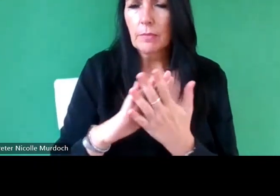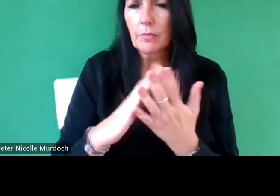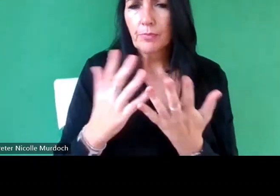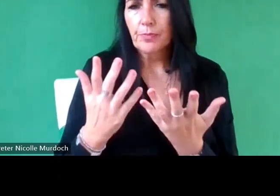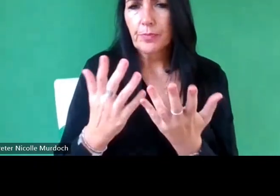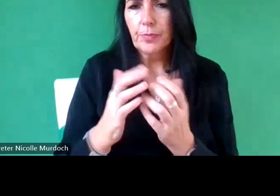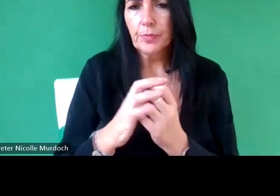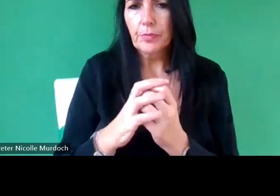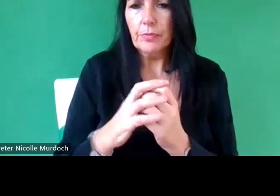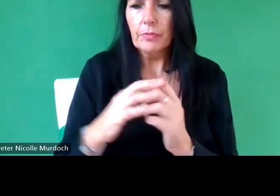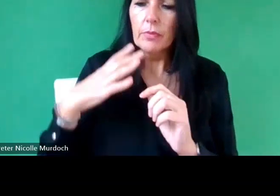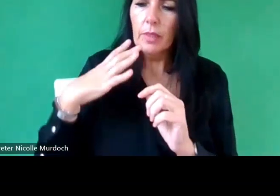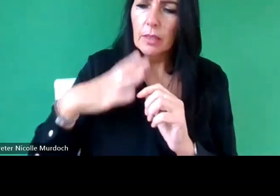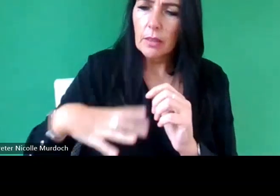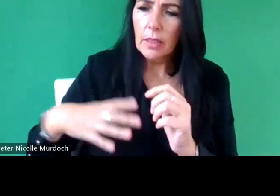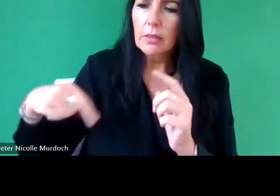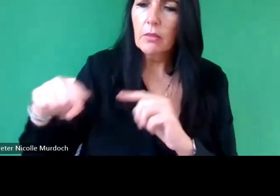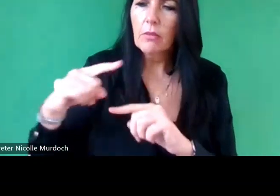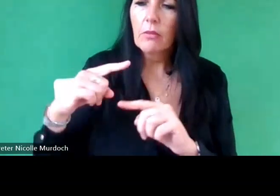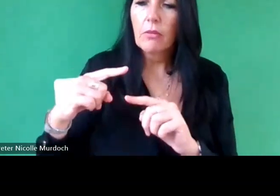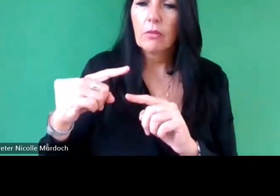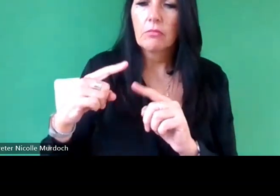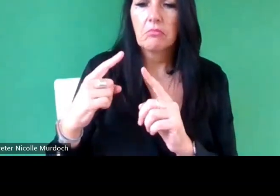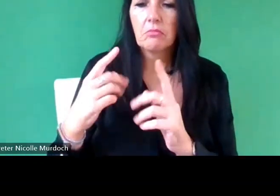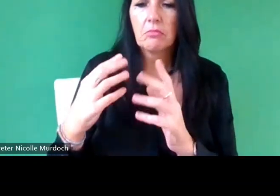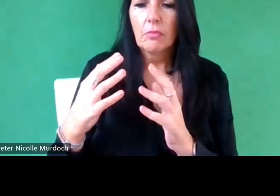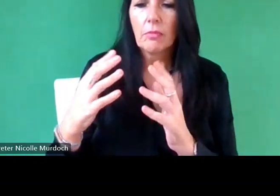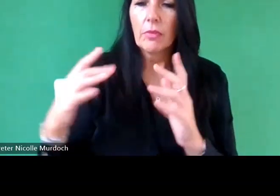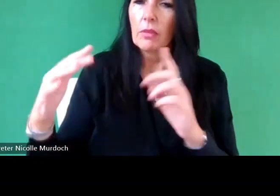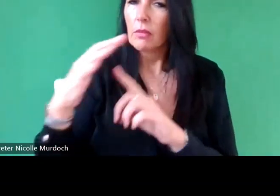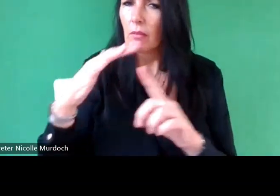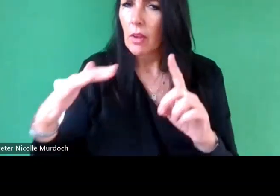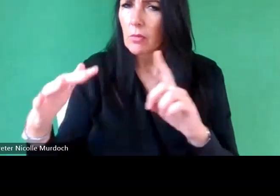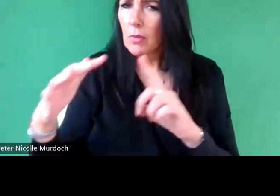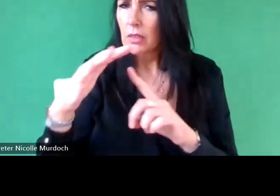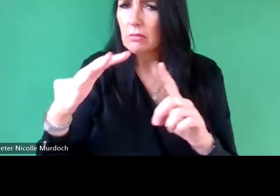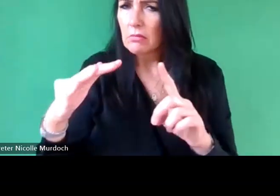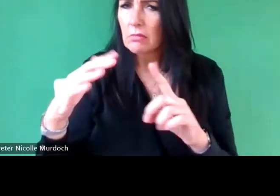needs of of of the historic environment is that what you mean I guess to me I guess for instance